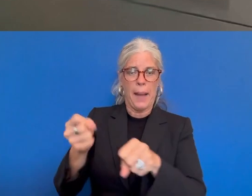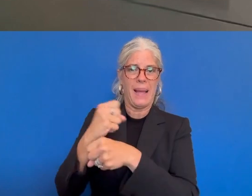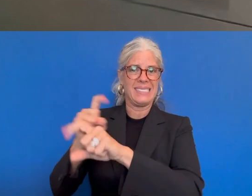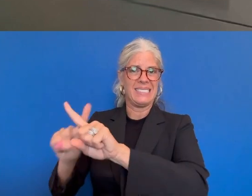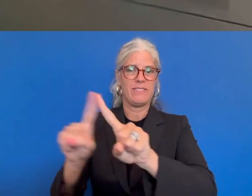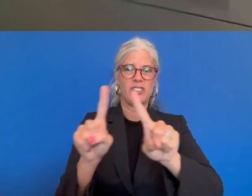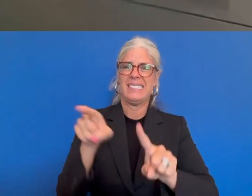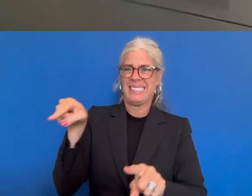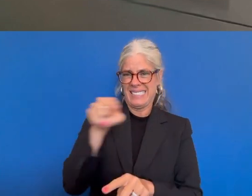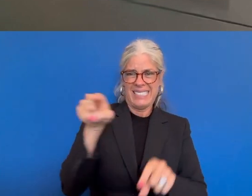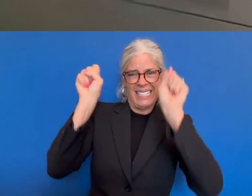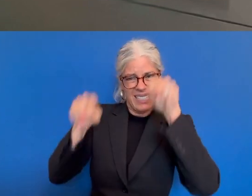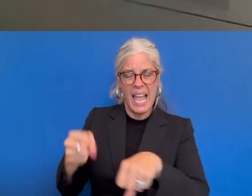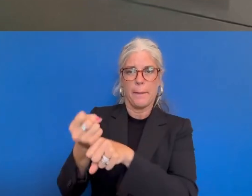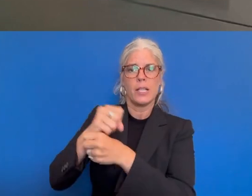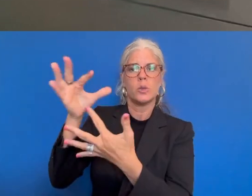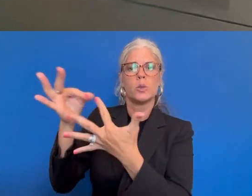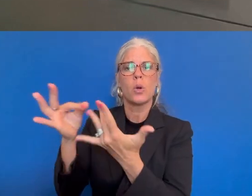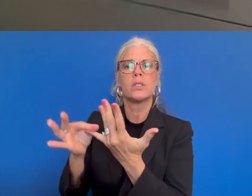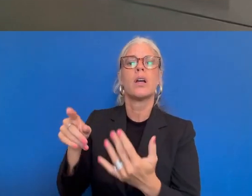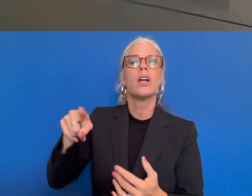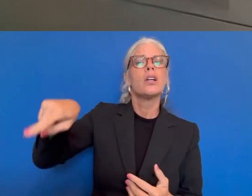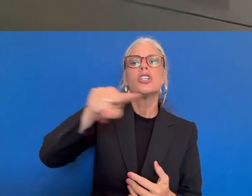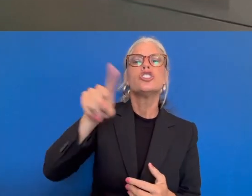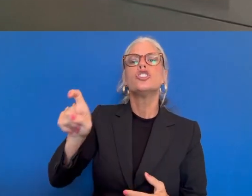that they can make a difference and make choices,